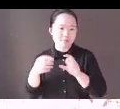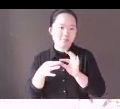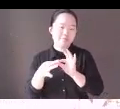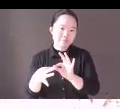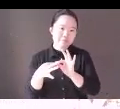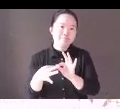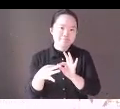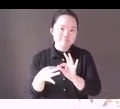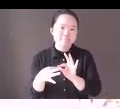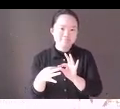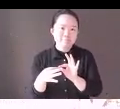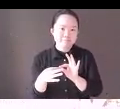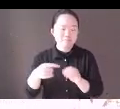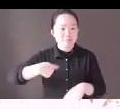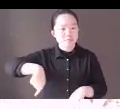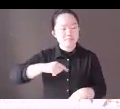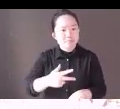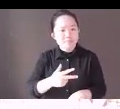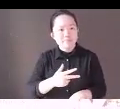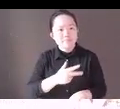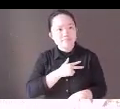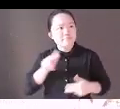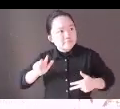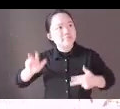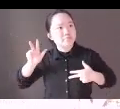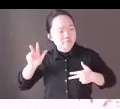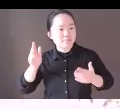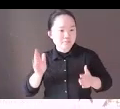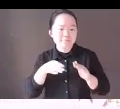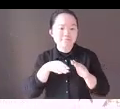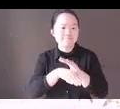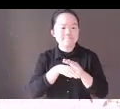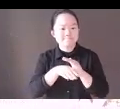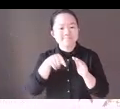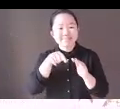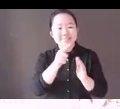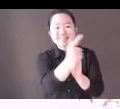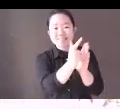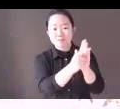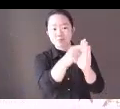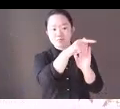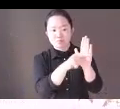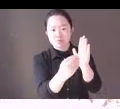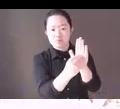we all agree that uh this accessibility is not not just the legal obligation but